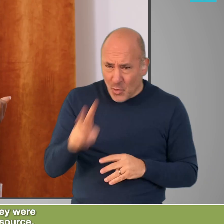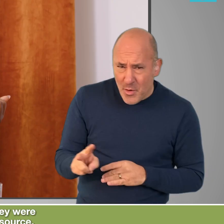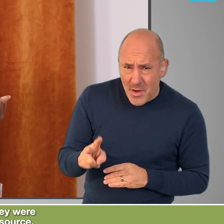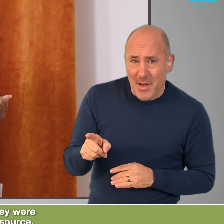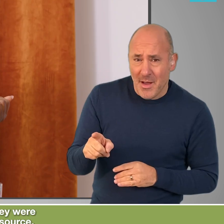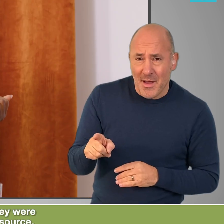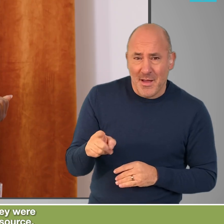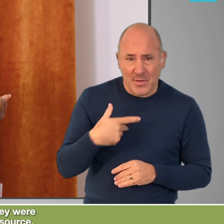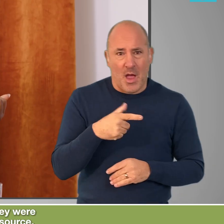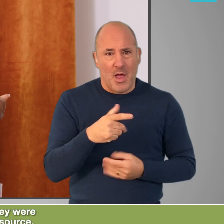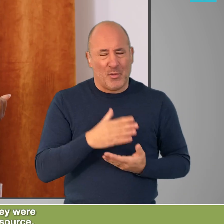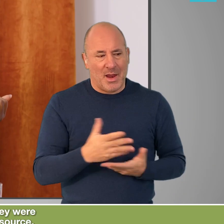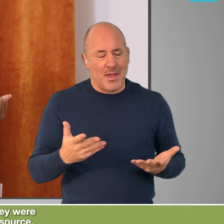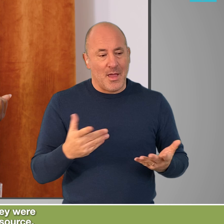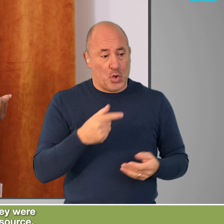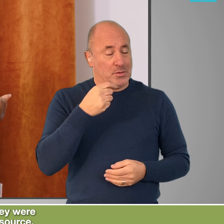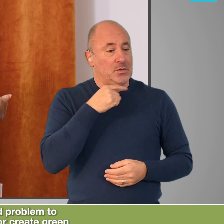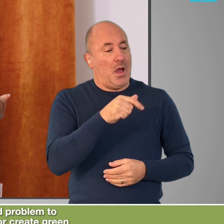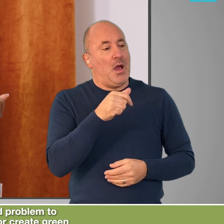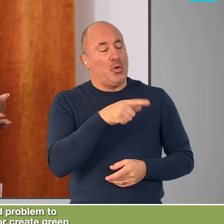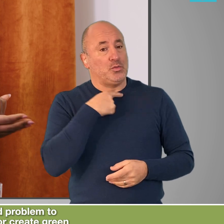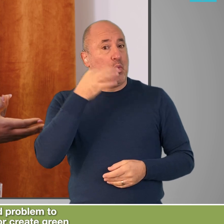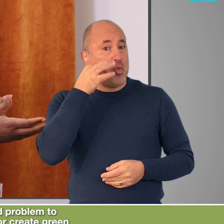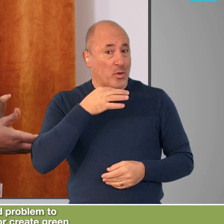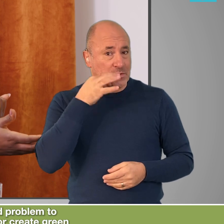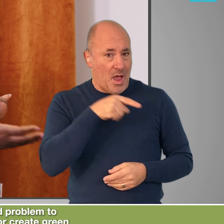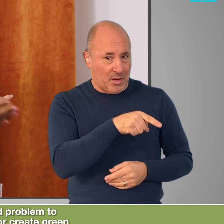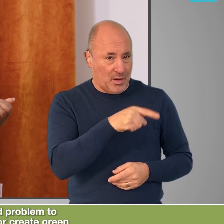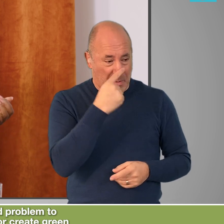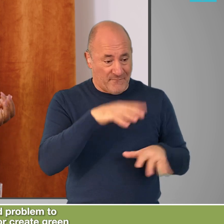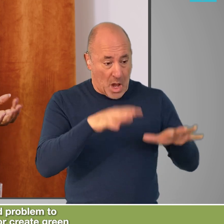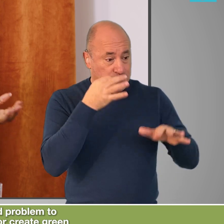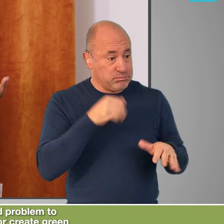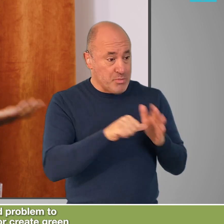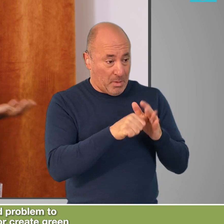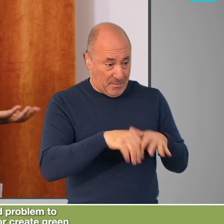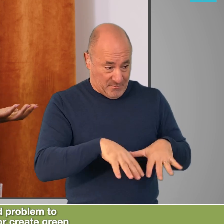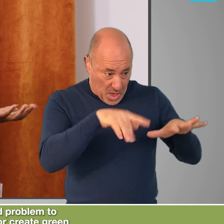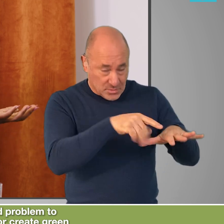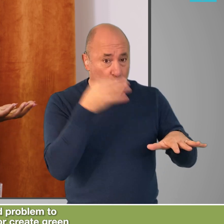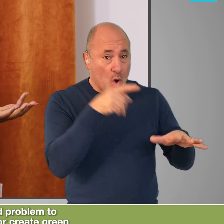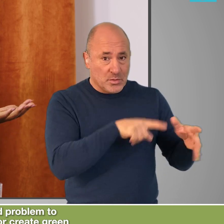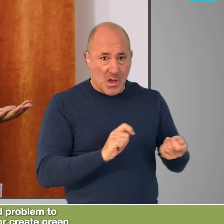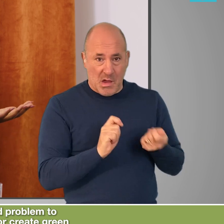So essentially they were using a water resource, what could be a flood problem to then create renewable or create green